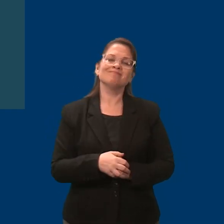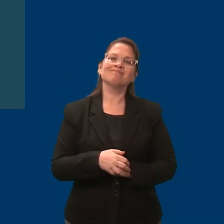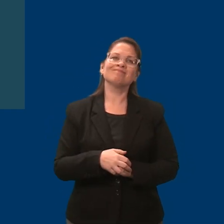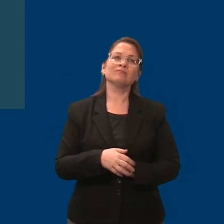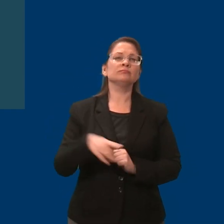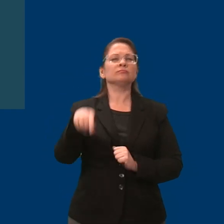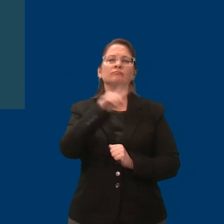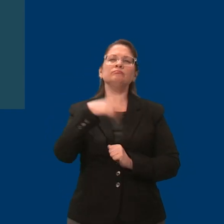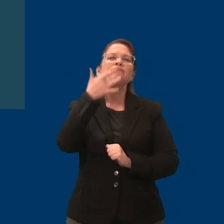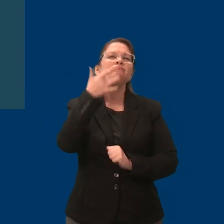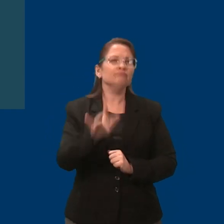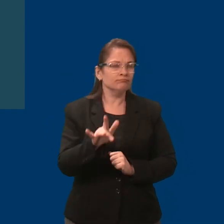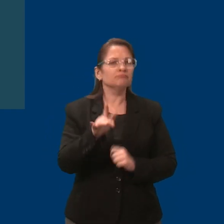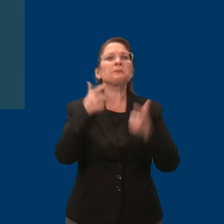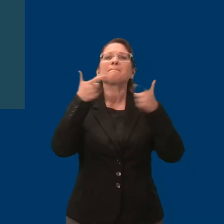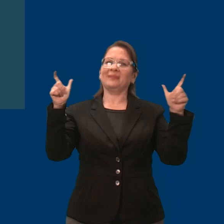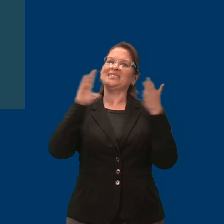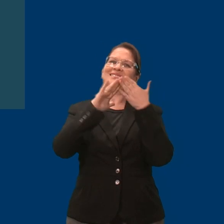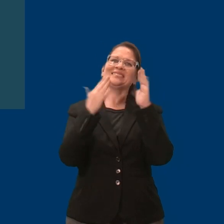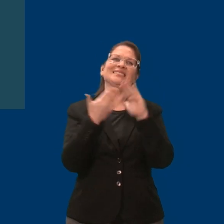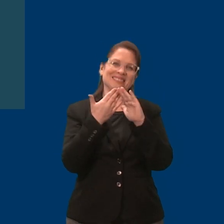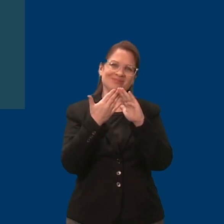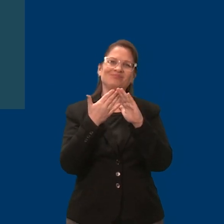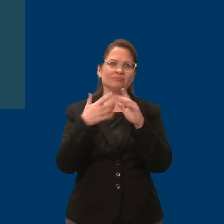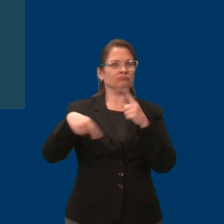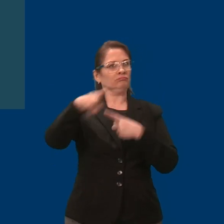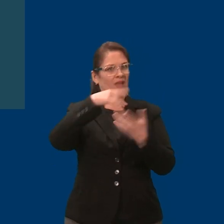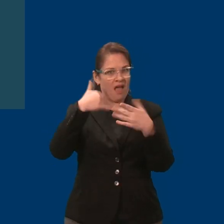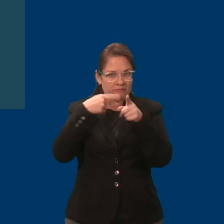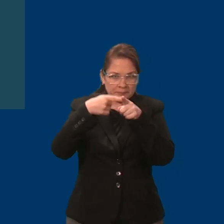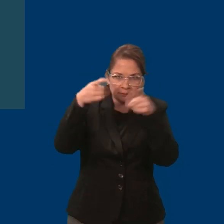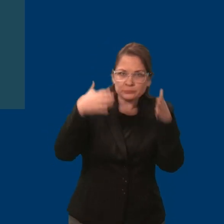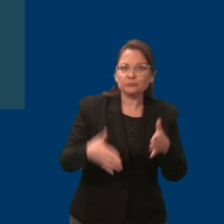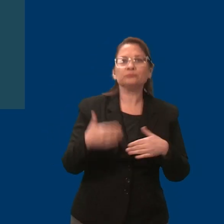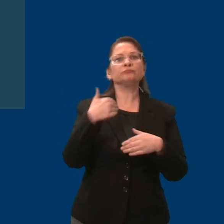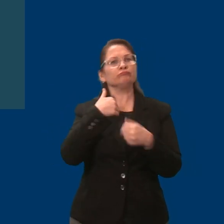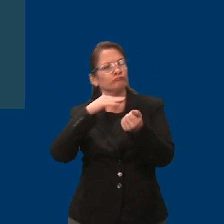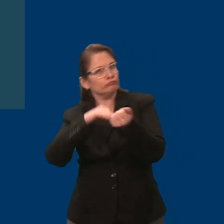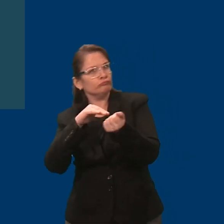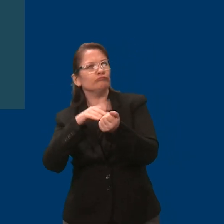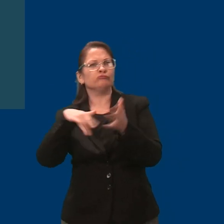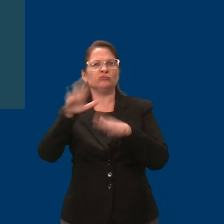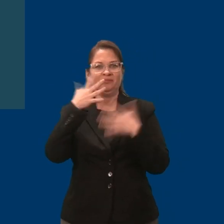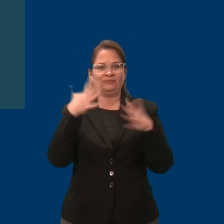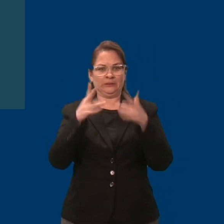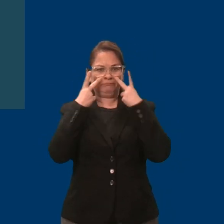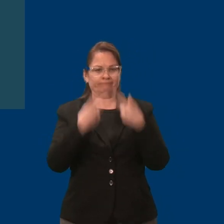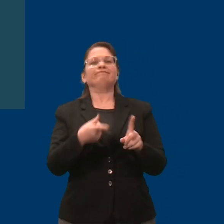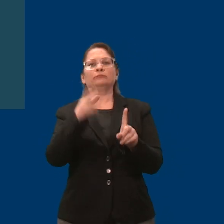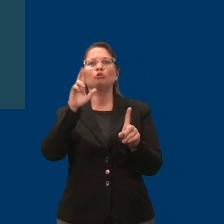and had access to experienced doctors who had seen some other rare disease cases and had some knowledge on treatment.